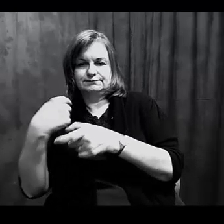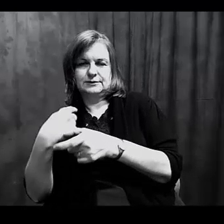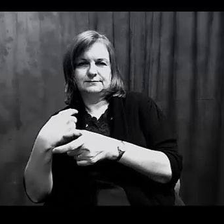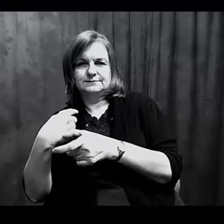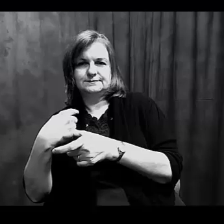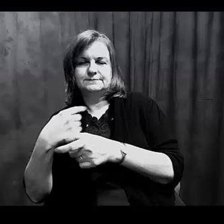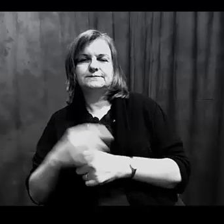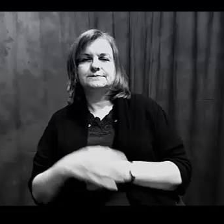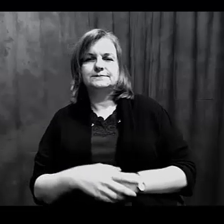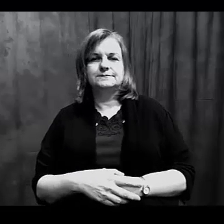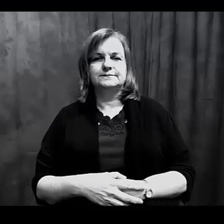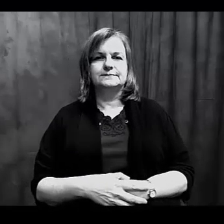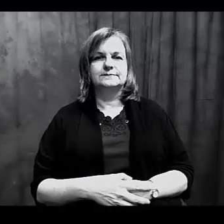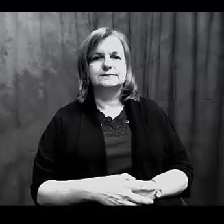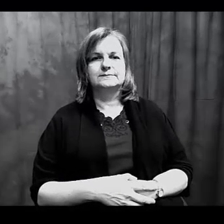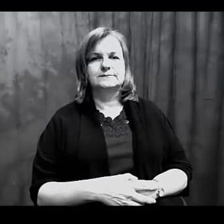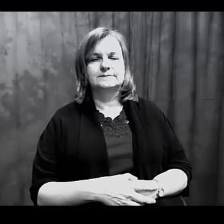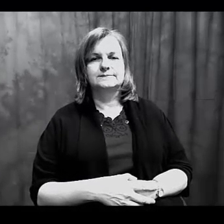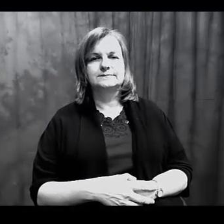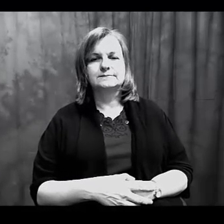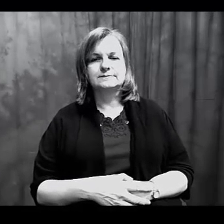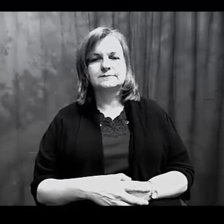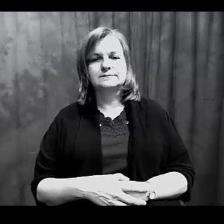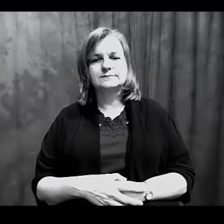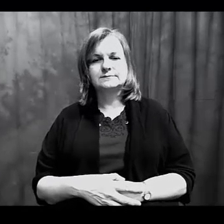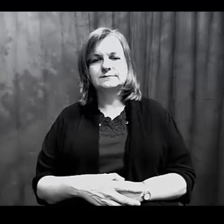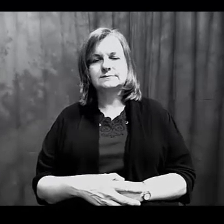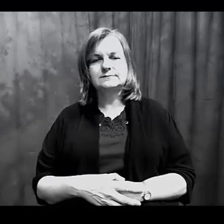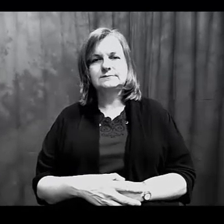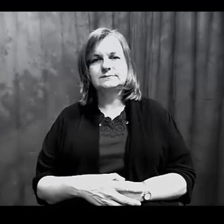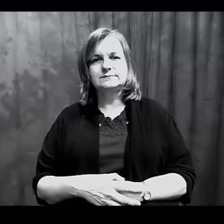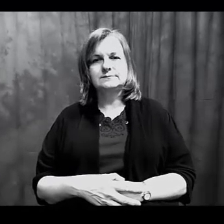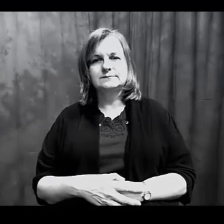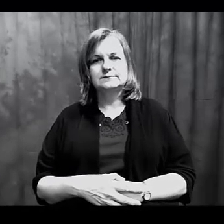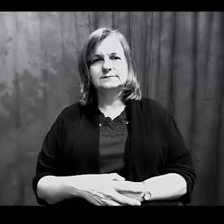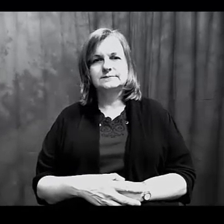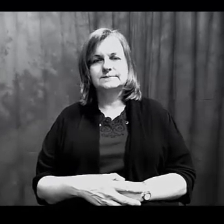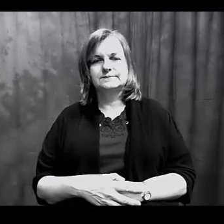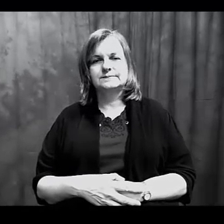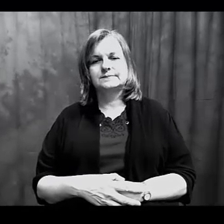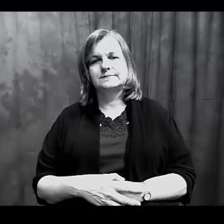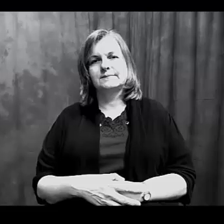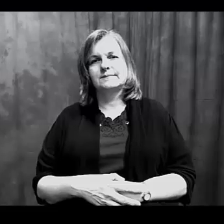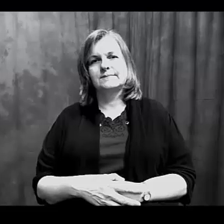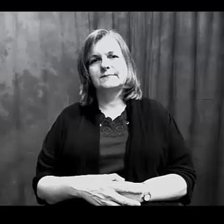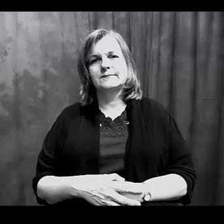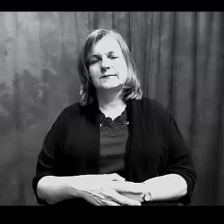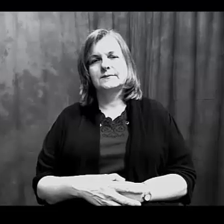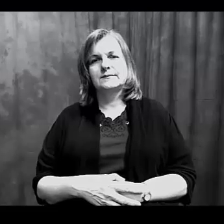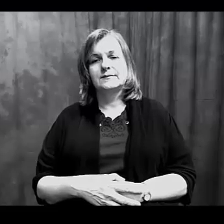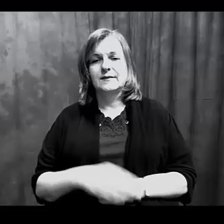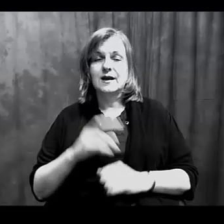it does not mean they have a million legs or 1000 legs!! We actually look with our millipedes